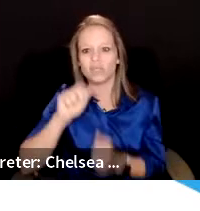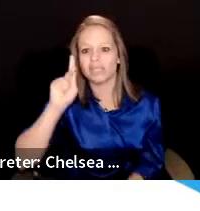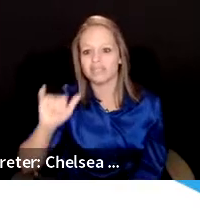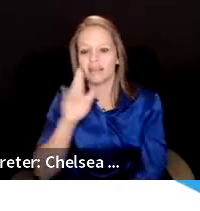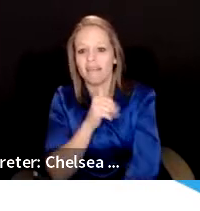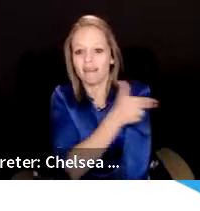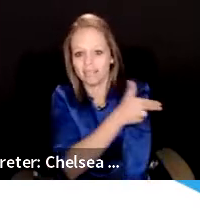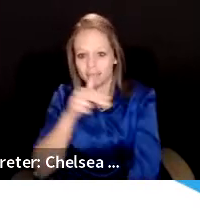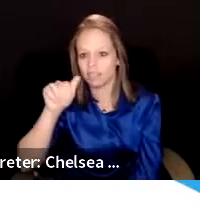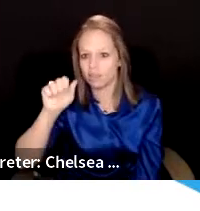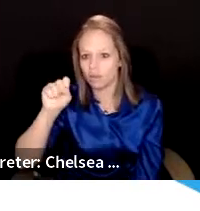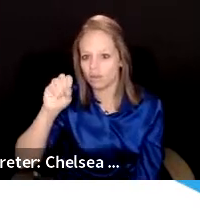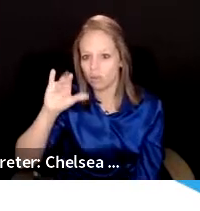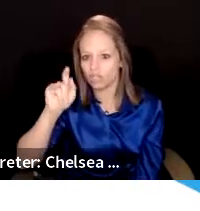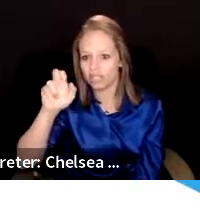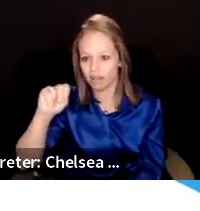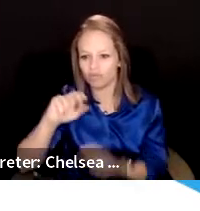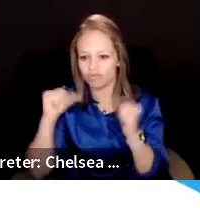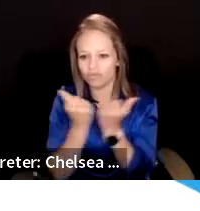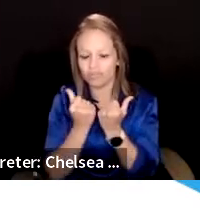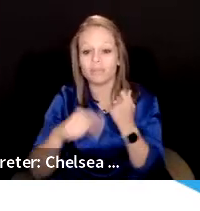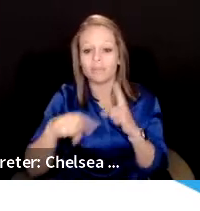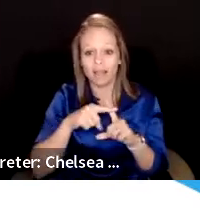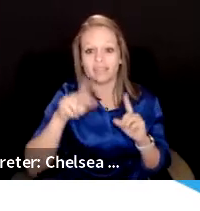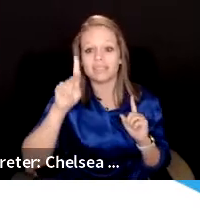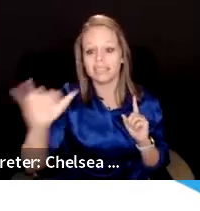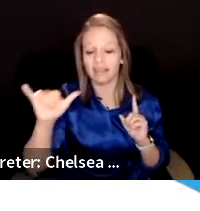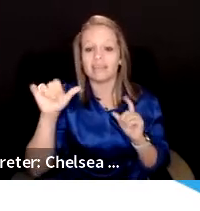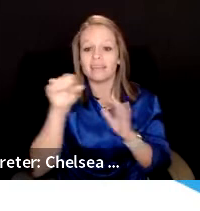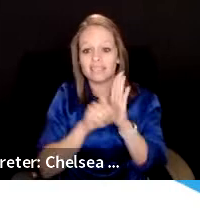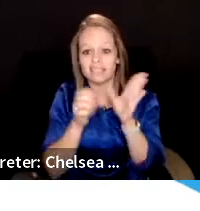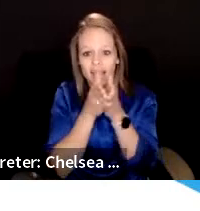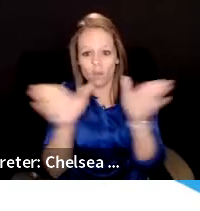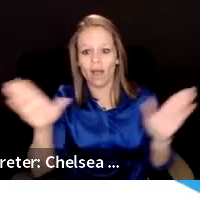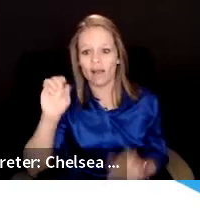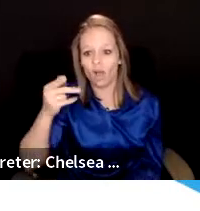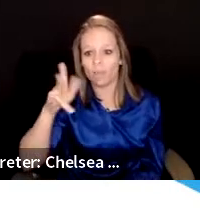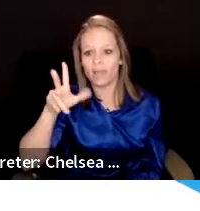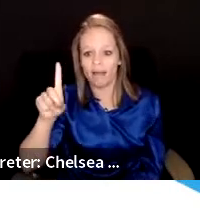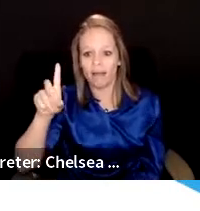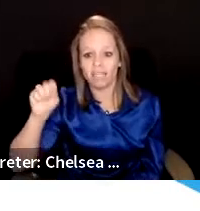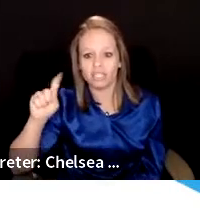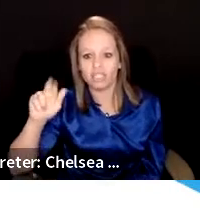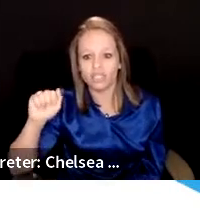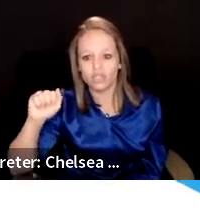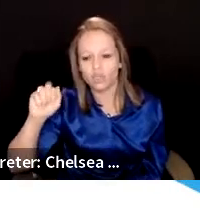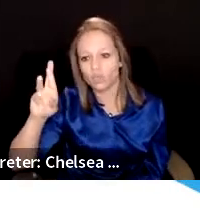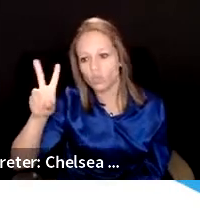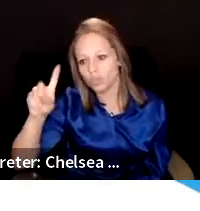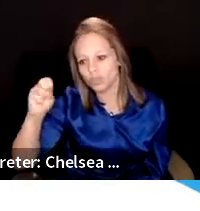is also held in partnership with Kentucky partnership Association and the Kentucky statewide stewardship program. These focus on reducing